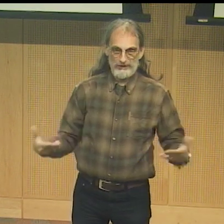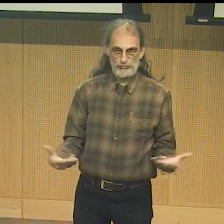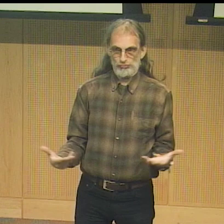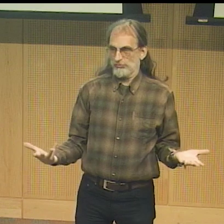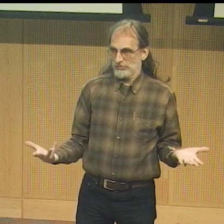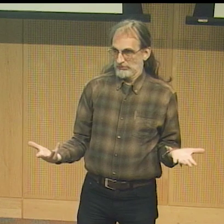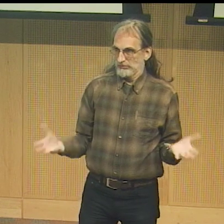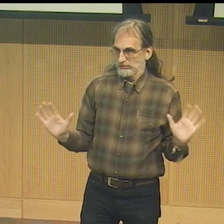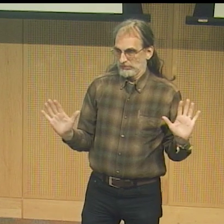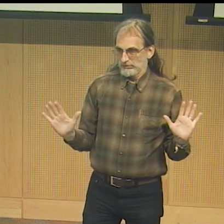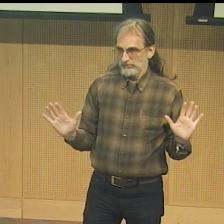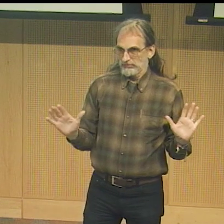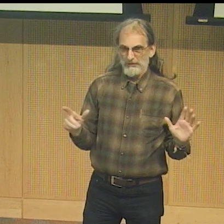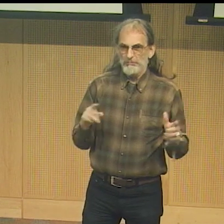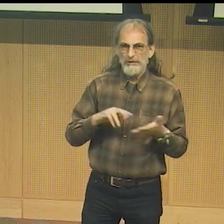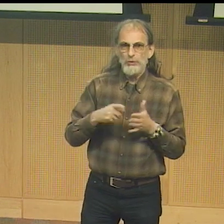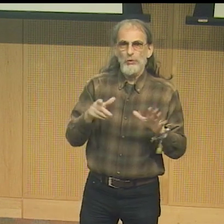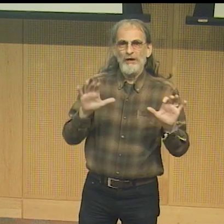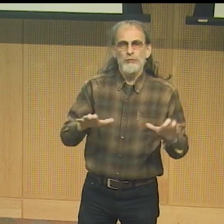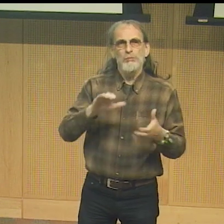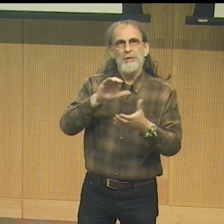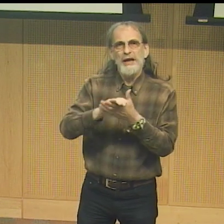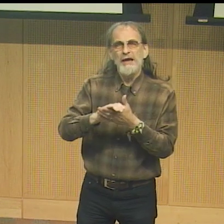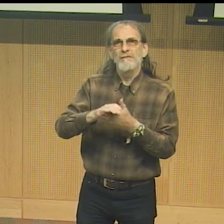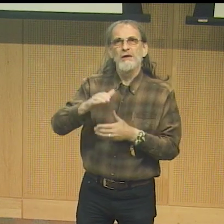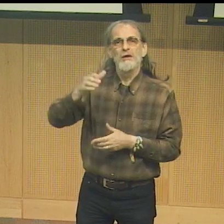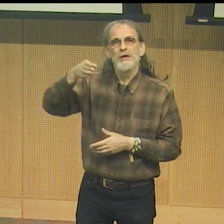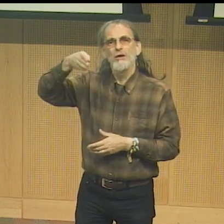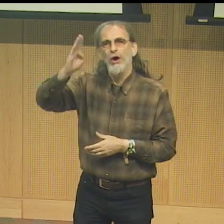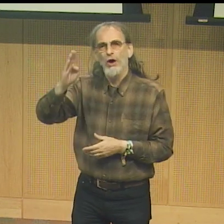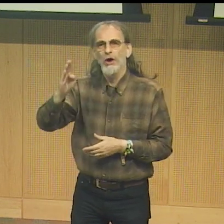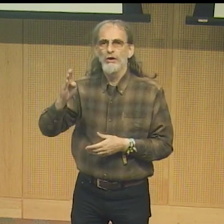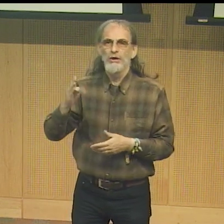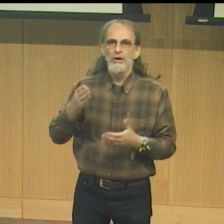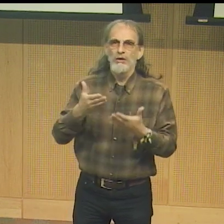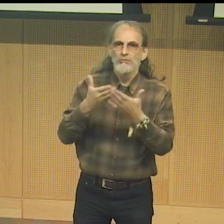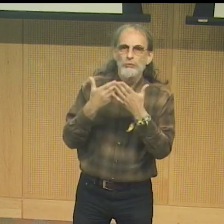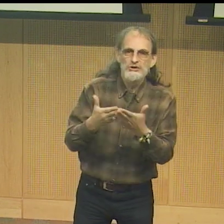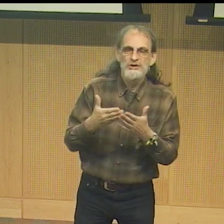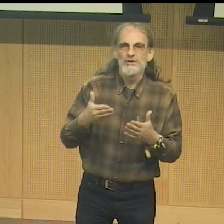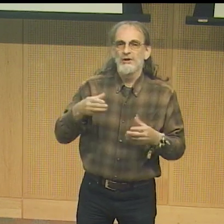purpose for deafness and Deaf people being here on Earth?